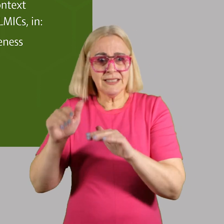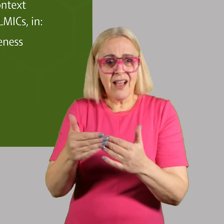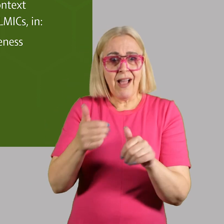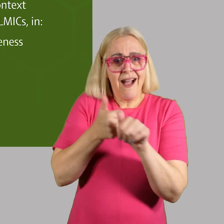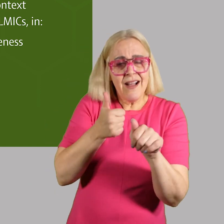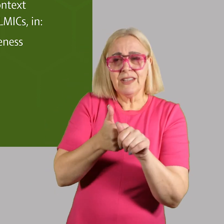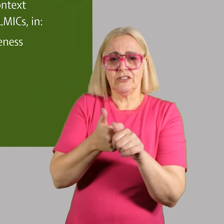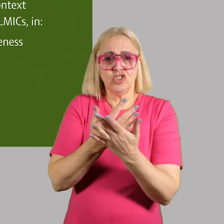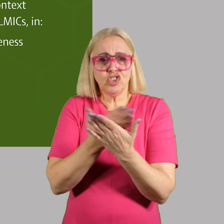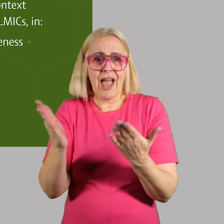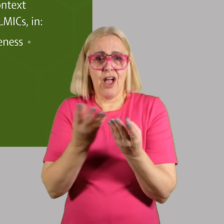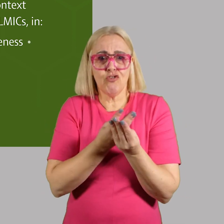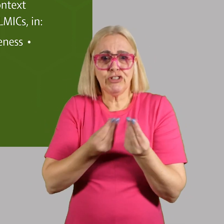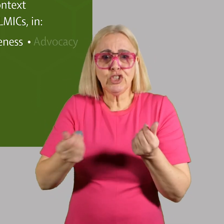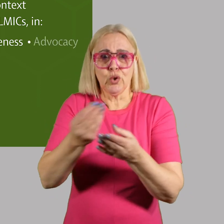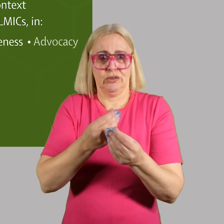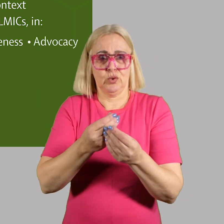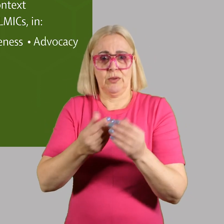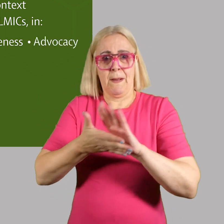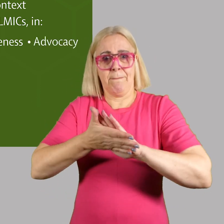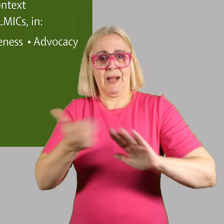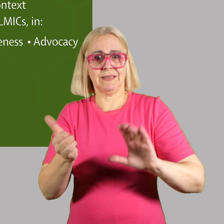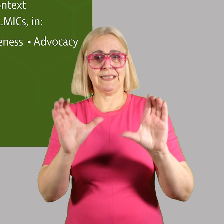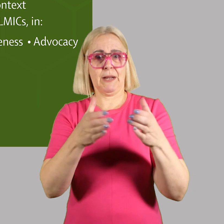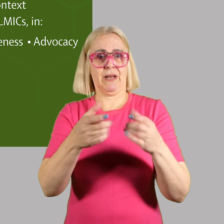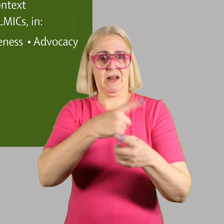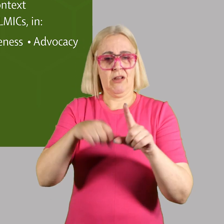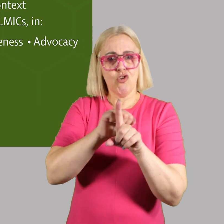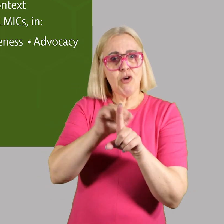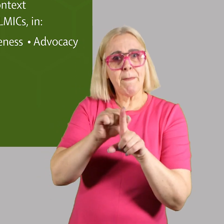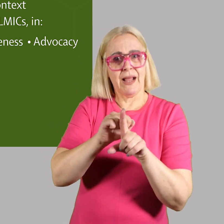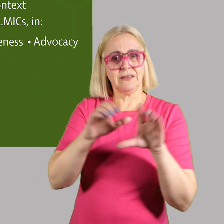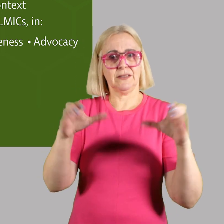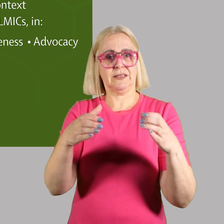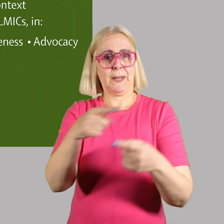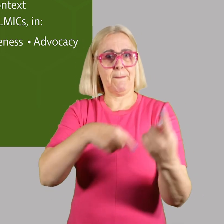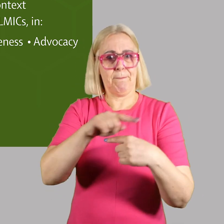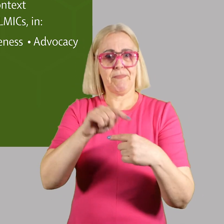rehabilitation services; advocacy to mobilise resources for multidisciplinary rehabilitation,